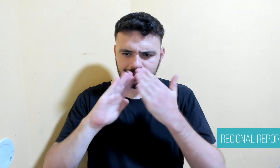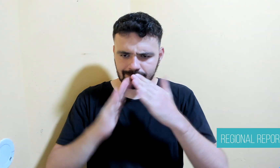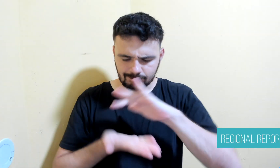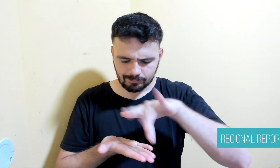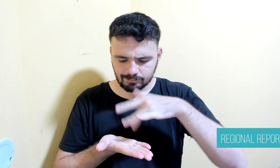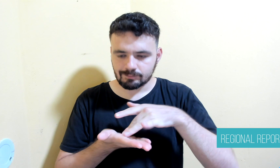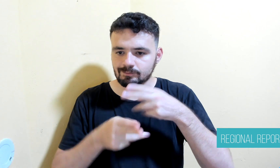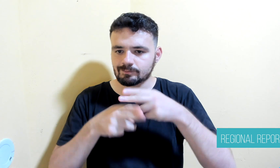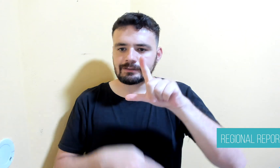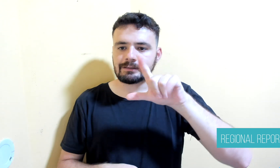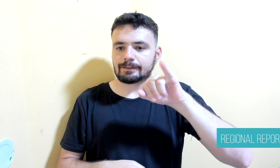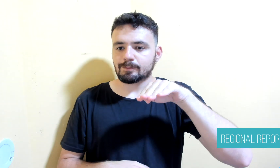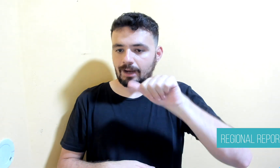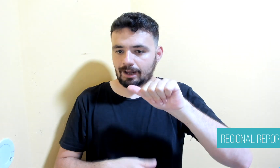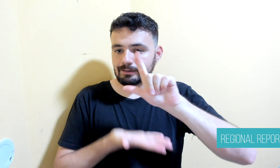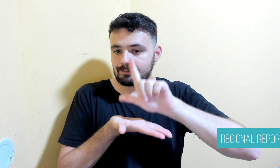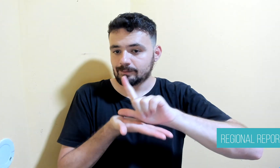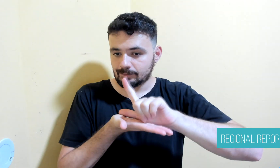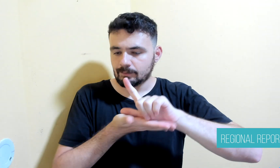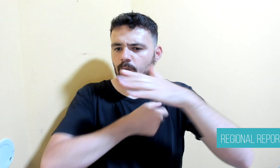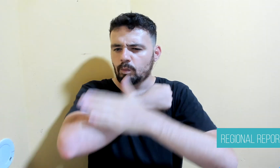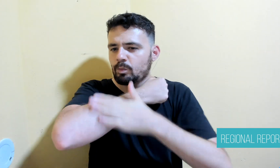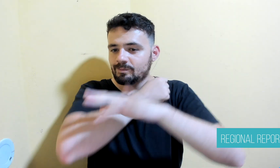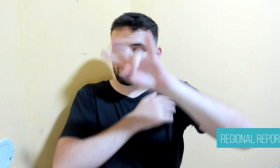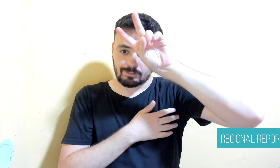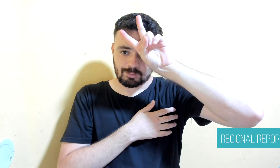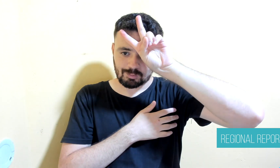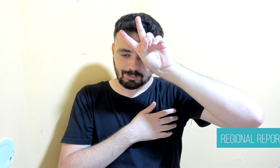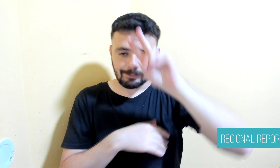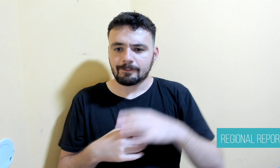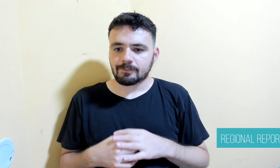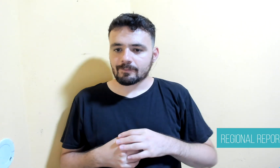In Lima, Peru, the night watchmen of Miraflores have been trained